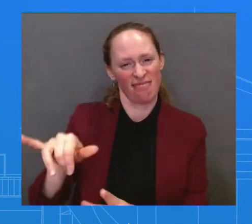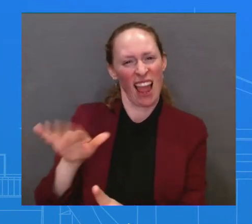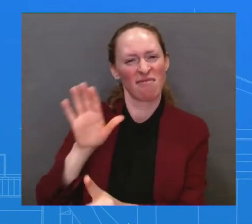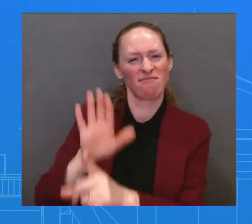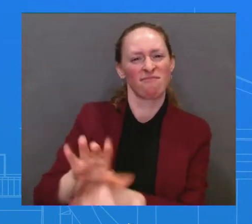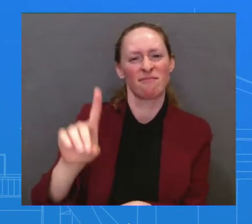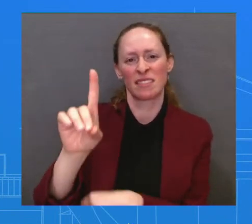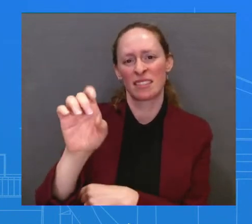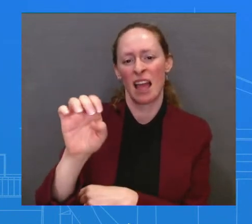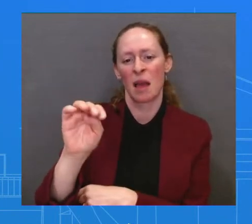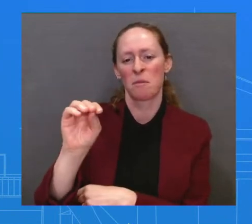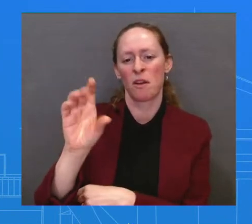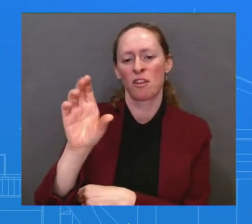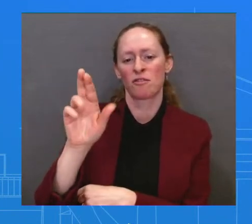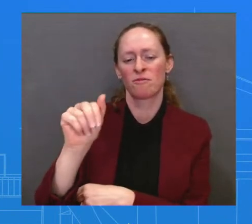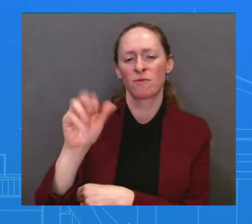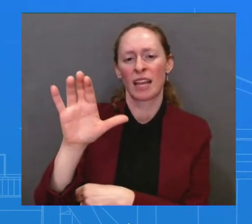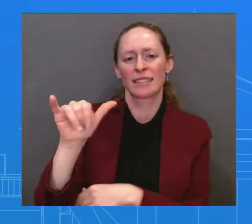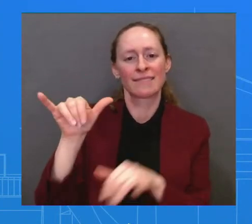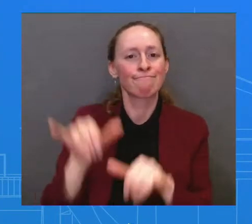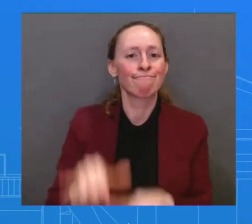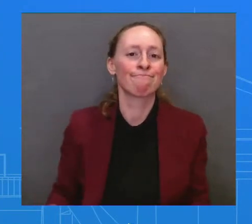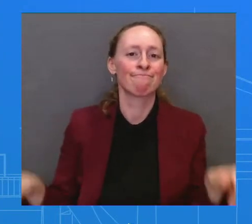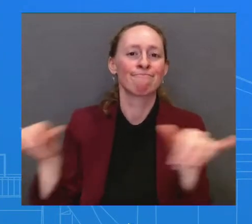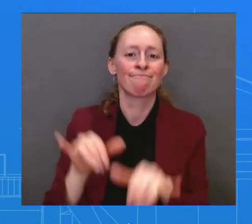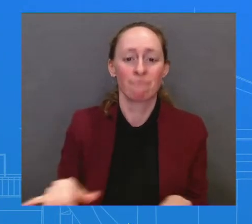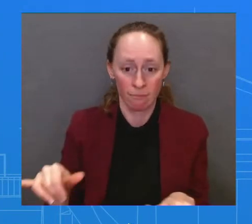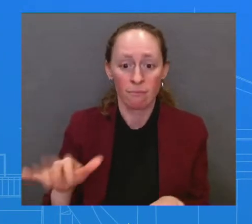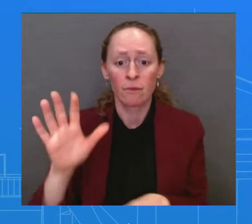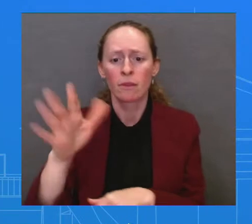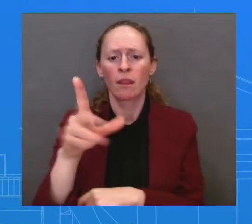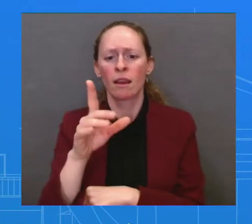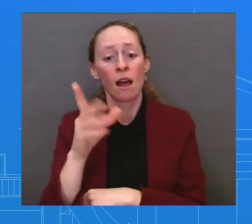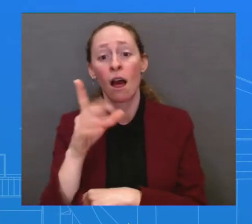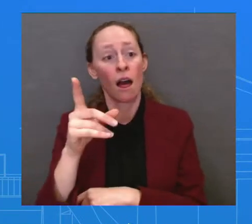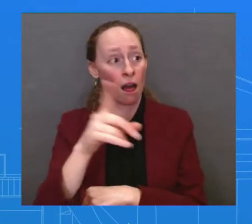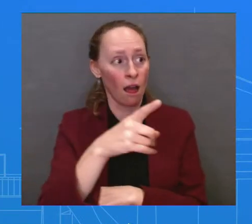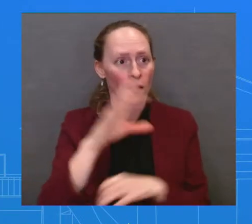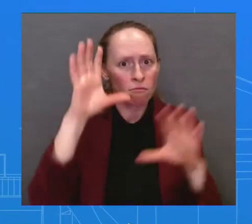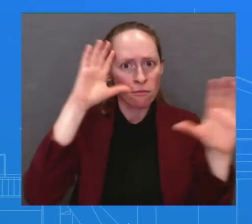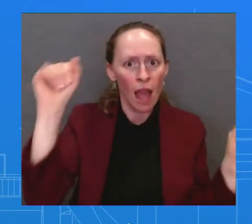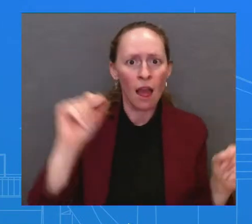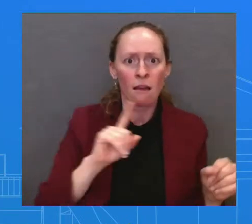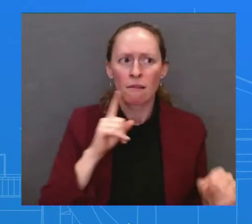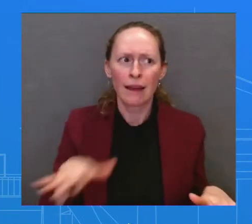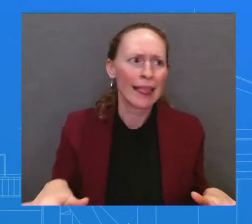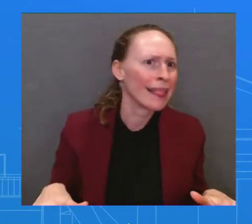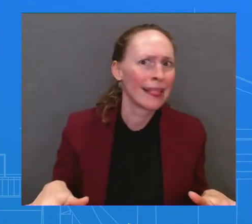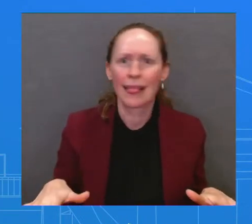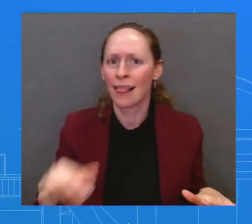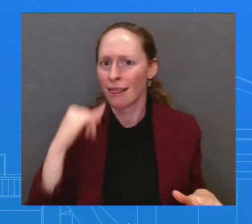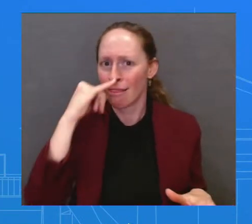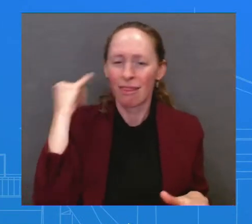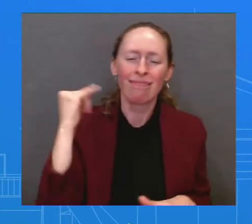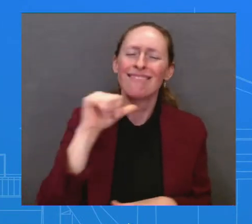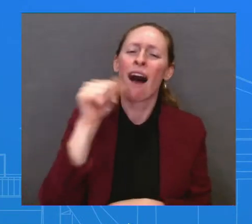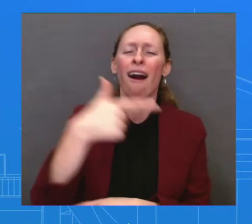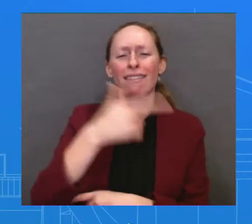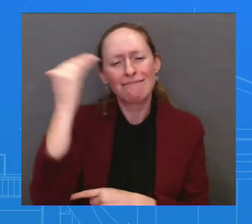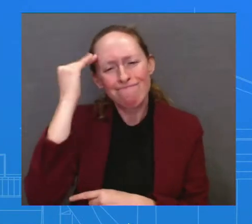in the woods not having any understanding that, you know, we have to work through, as we approach the end of the fiscal year, funding for the government going forward.